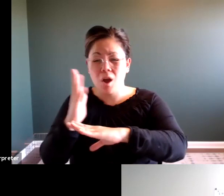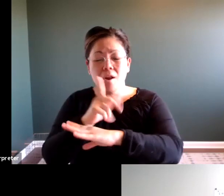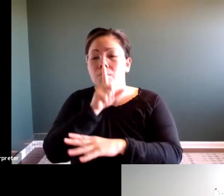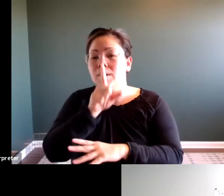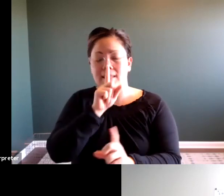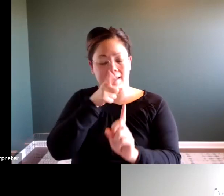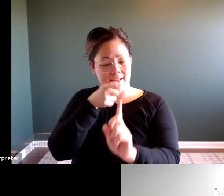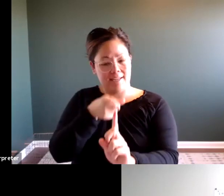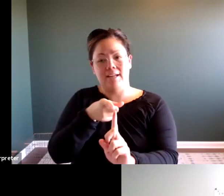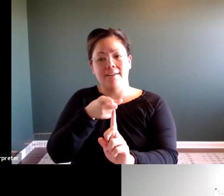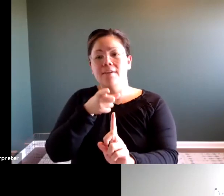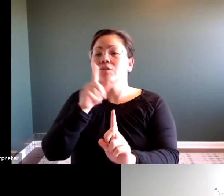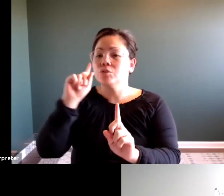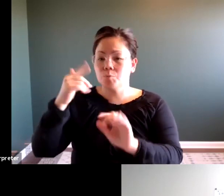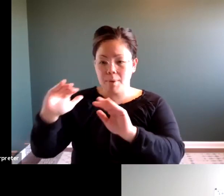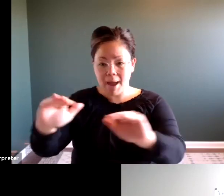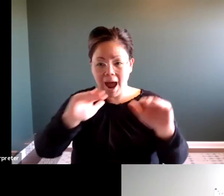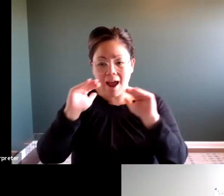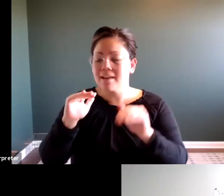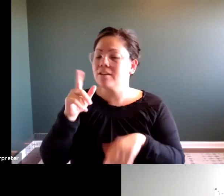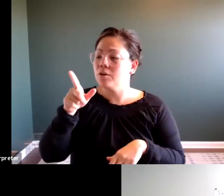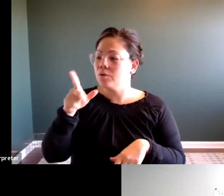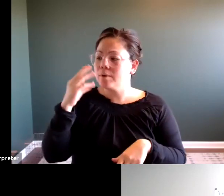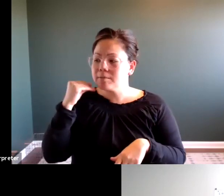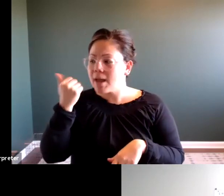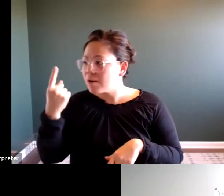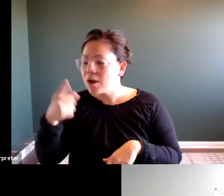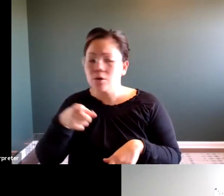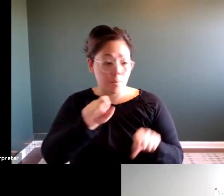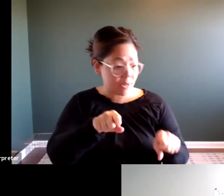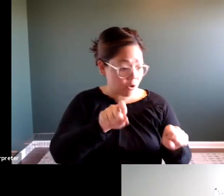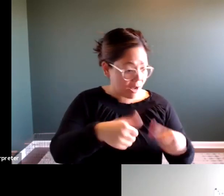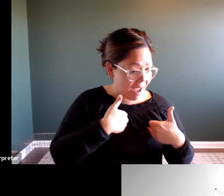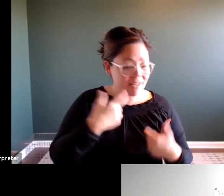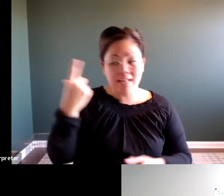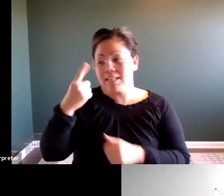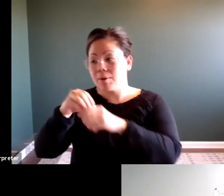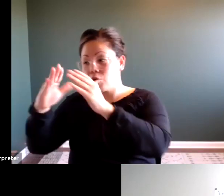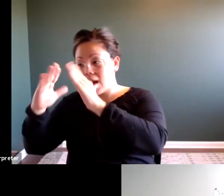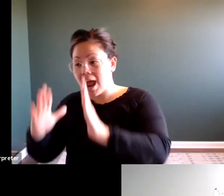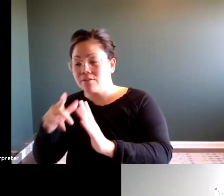to, you know remind people, have you been around anybody? Could you potentially have it? Does someone in your household, are they waiting on a result?